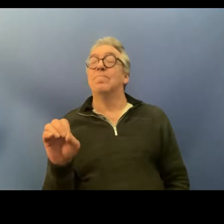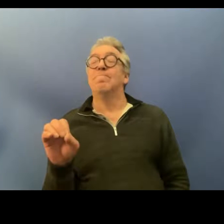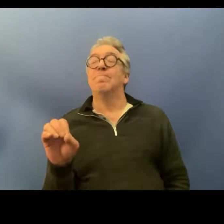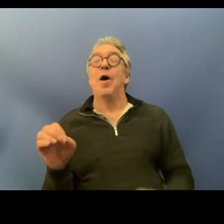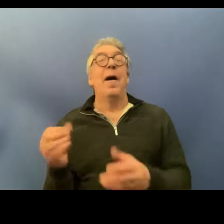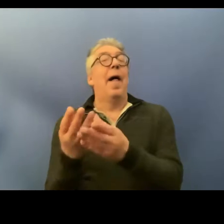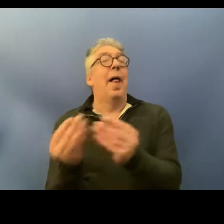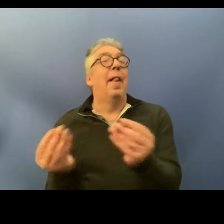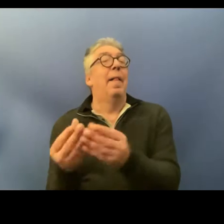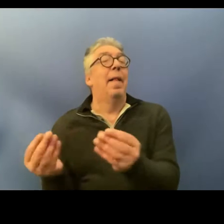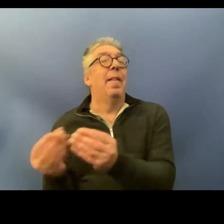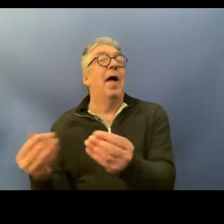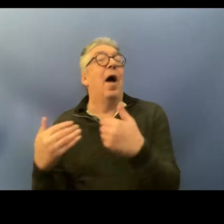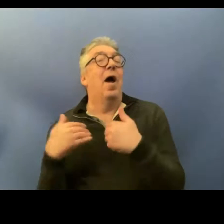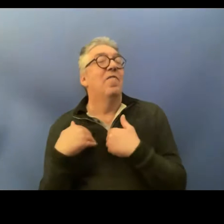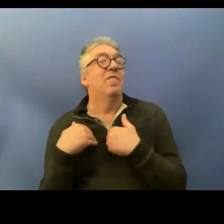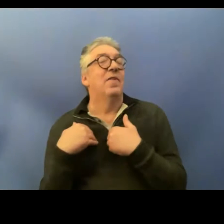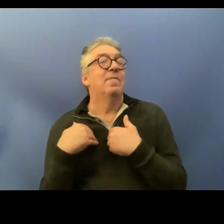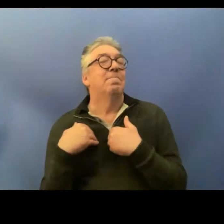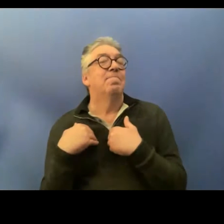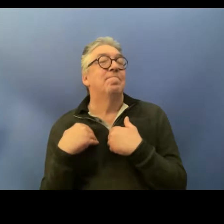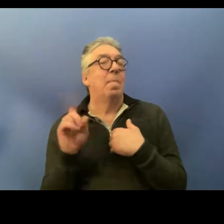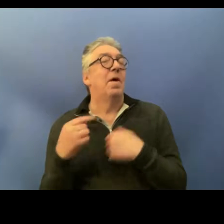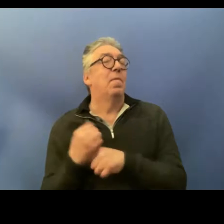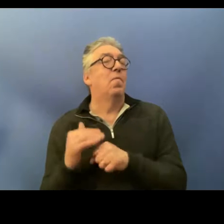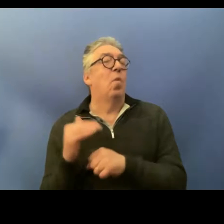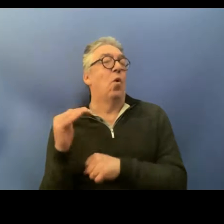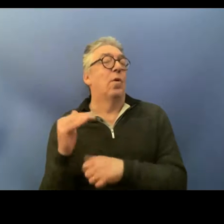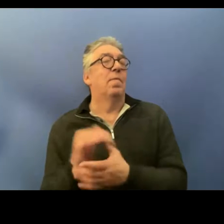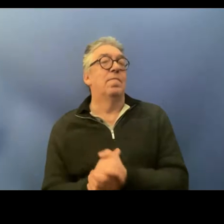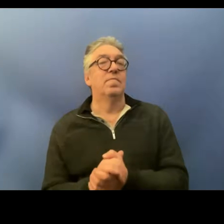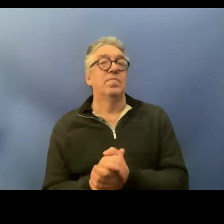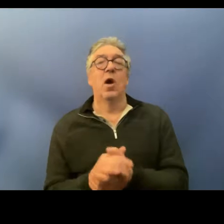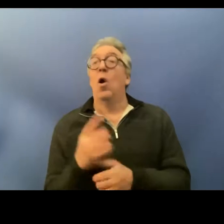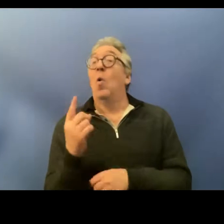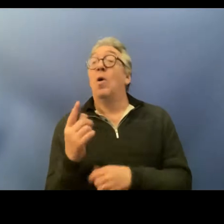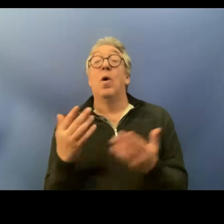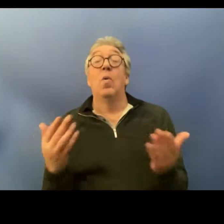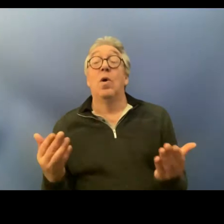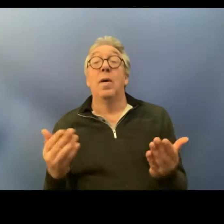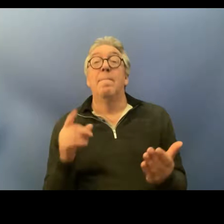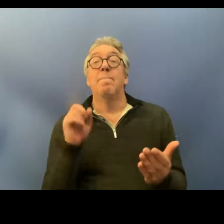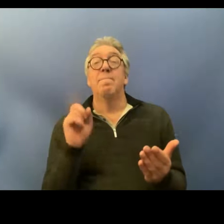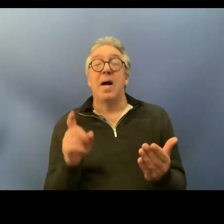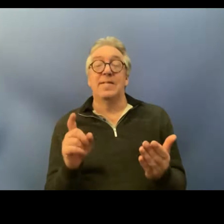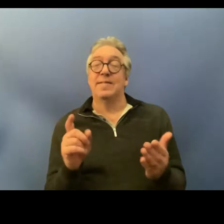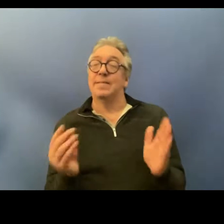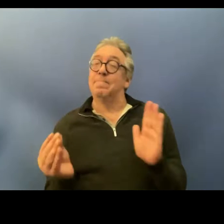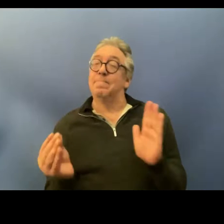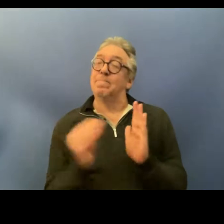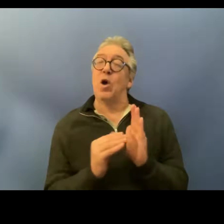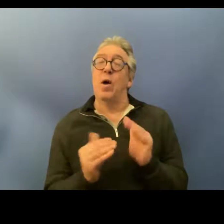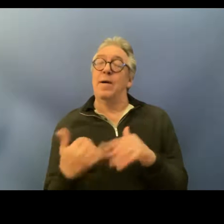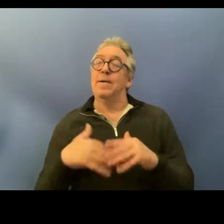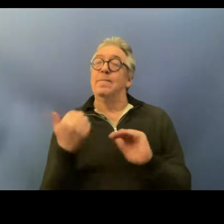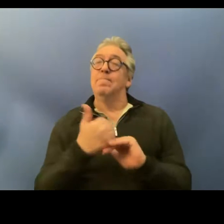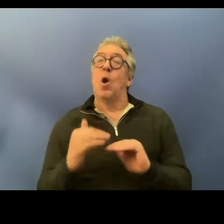The first one being, a more strong and effective advocacy strategy, especially with other Civil